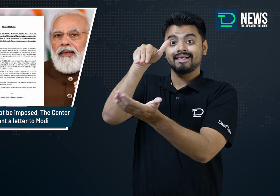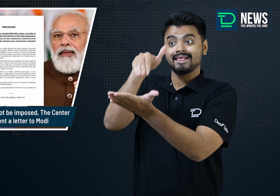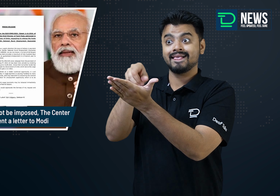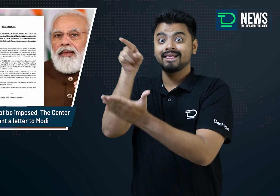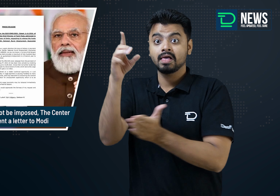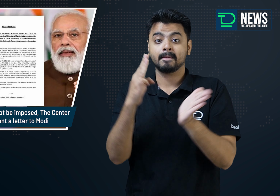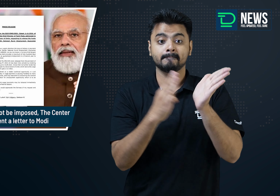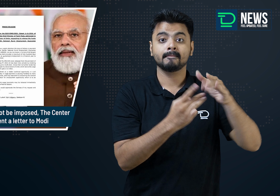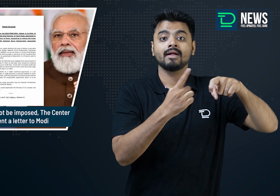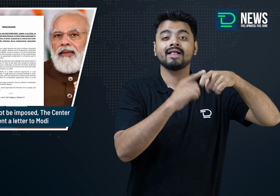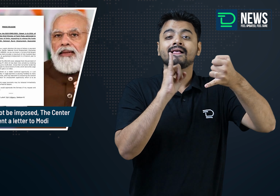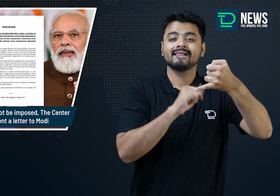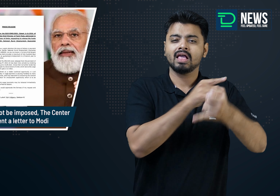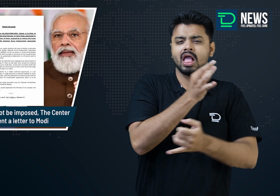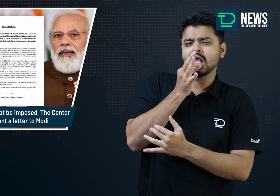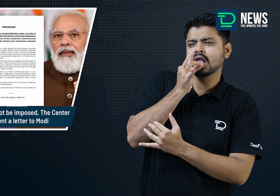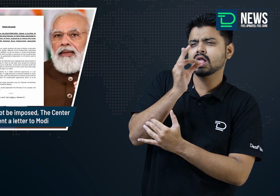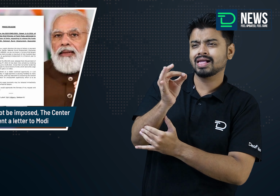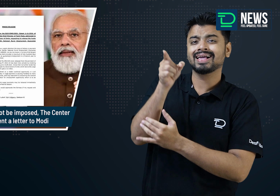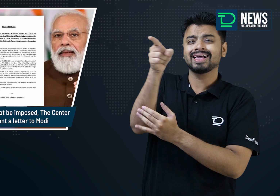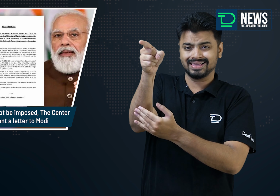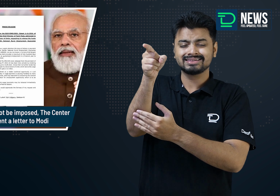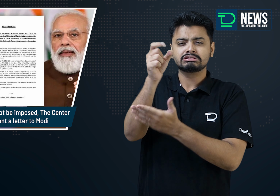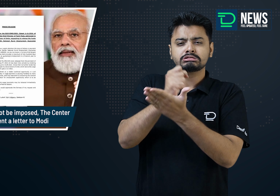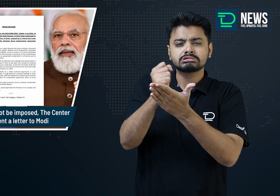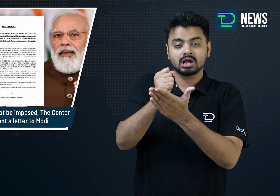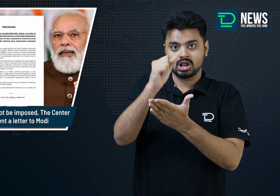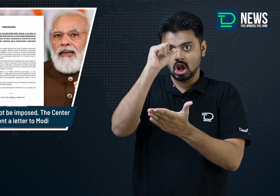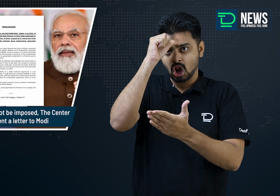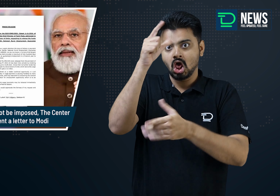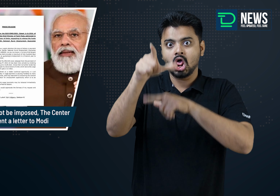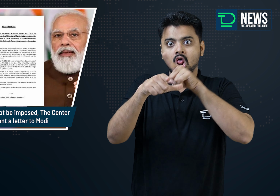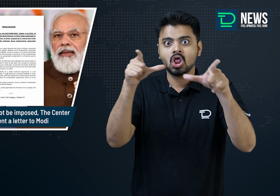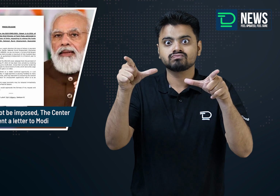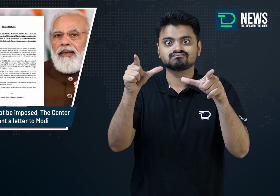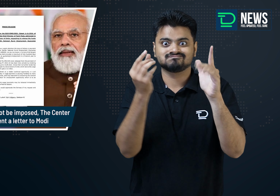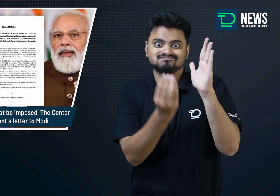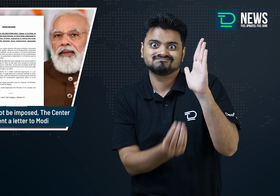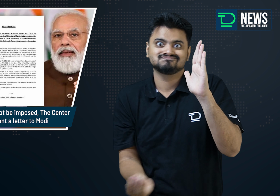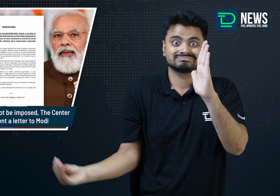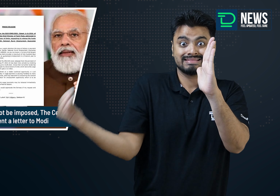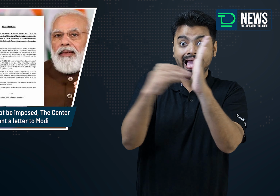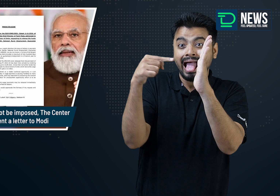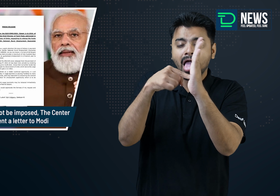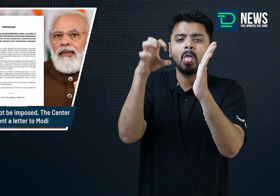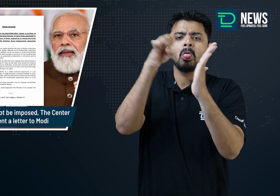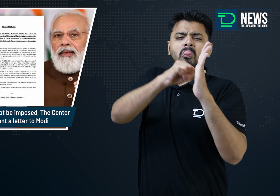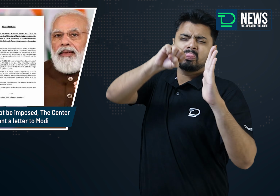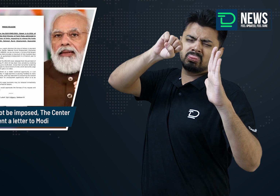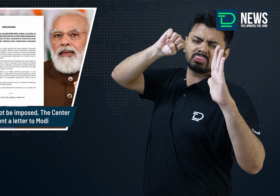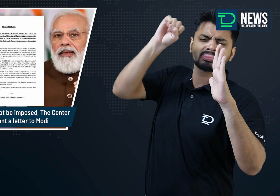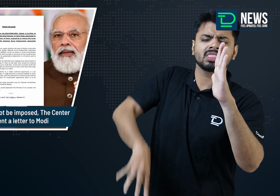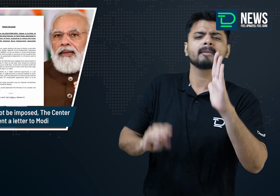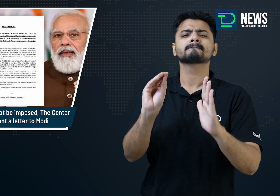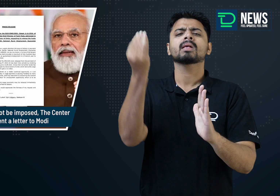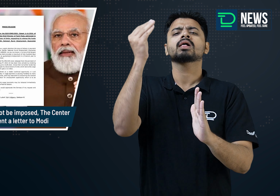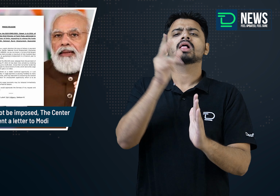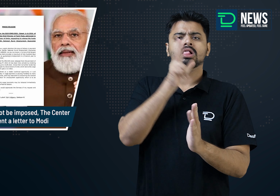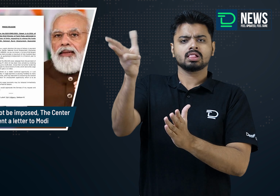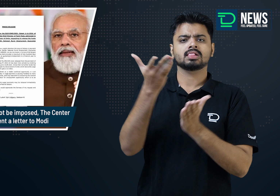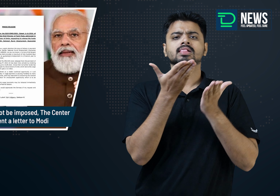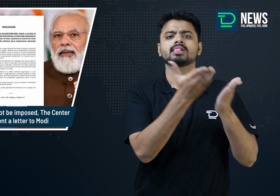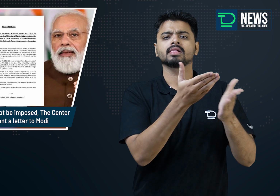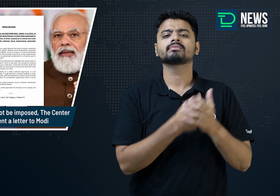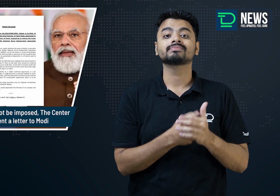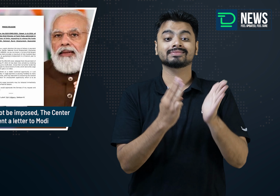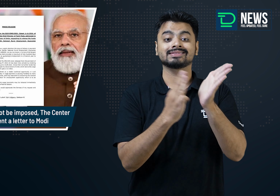to withdraw from efforts to impose Hindi language.